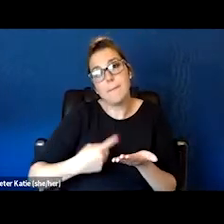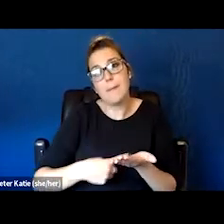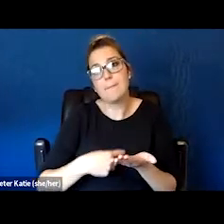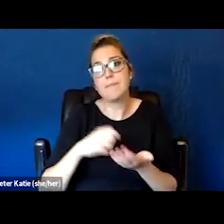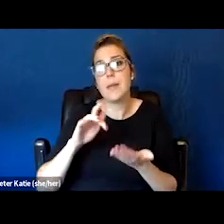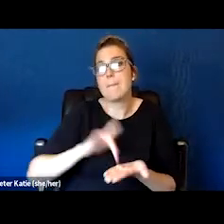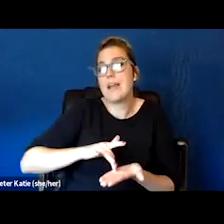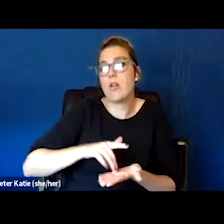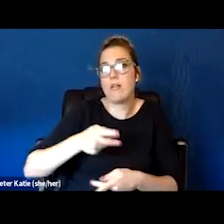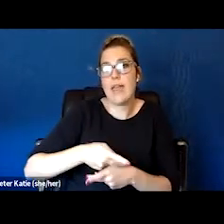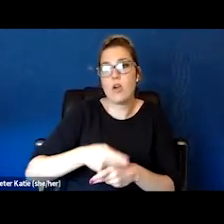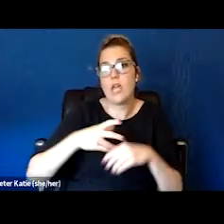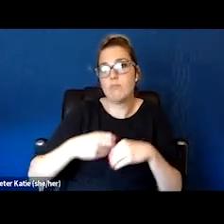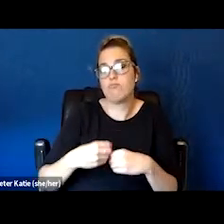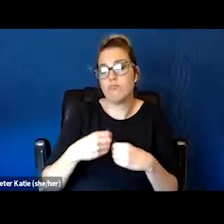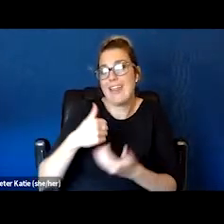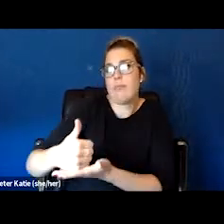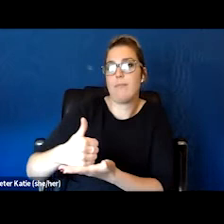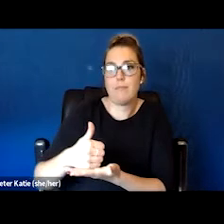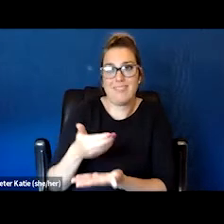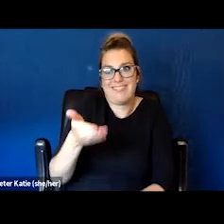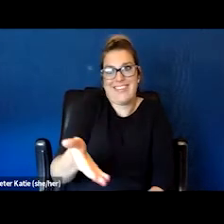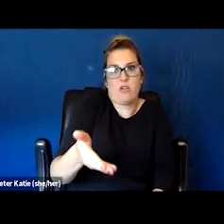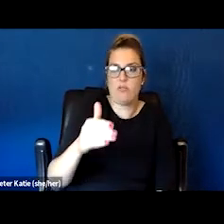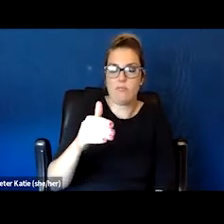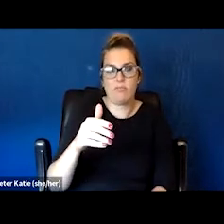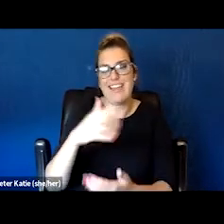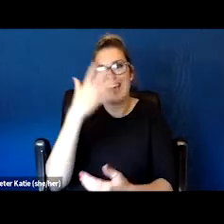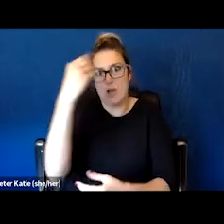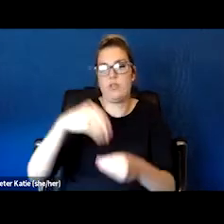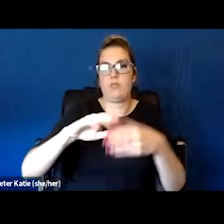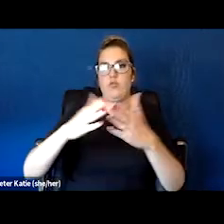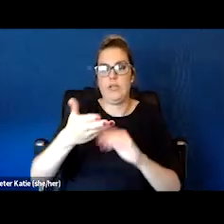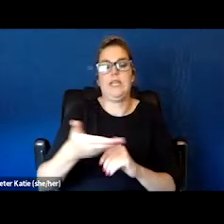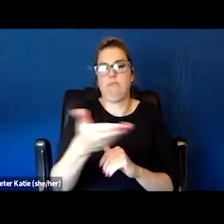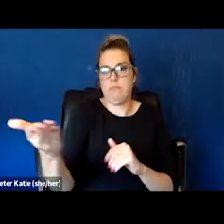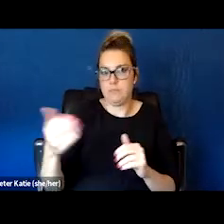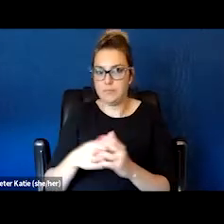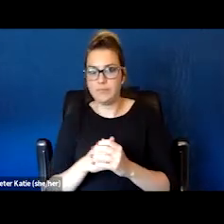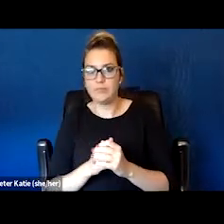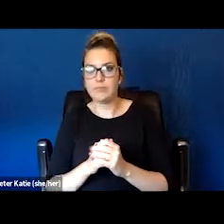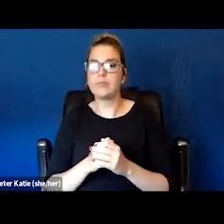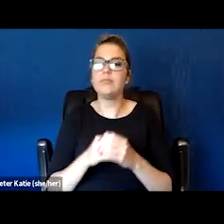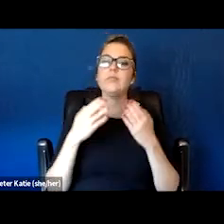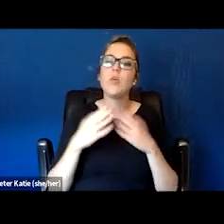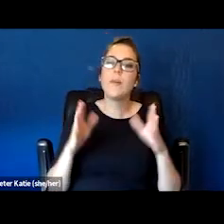So that's some of the ways in which we're partnering with Behavioral Health and Public Health that aren't necessarily related to housing,